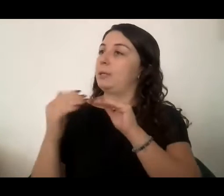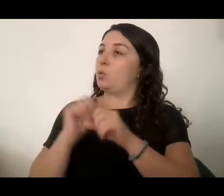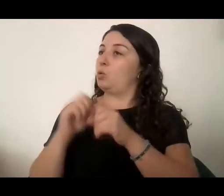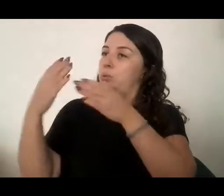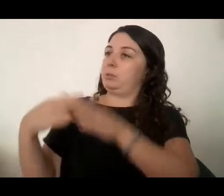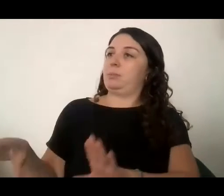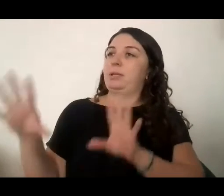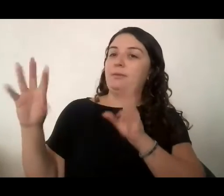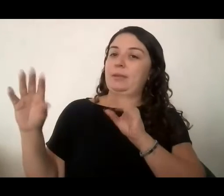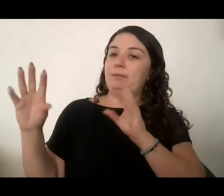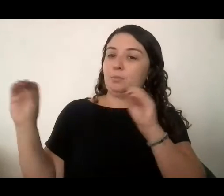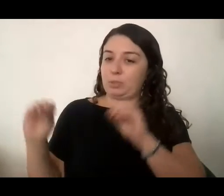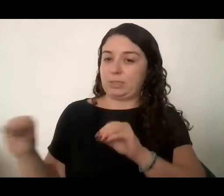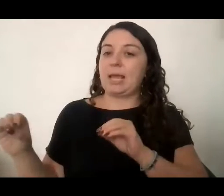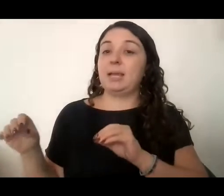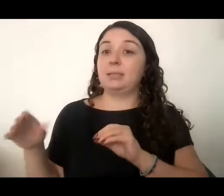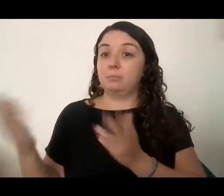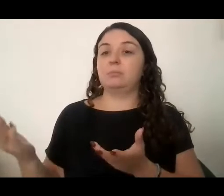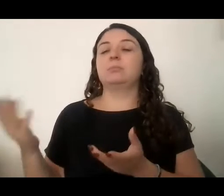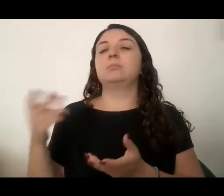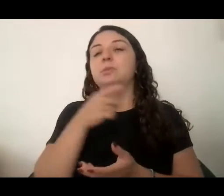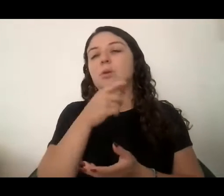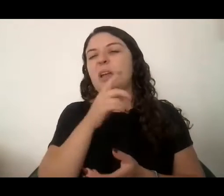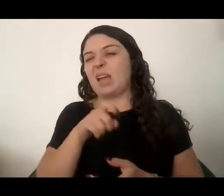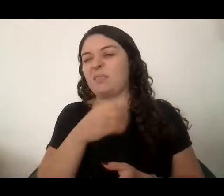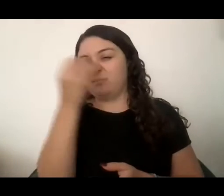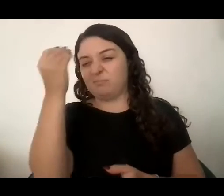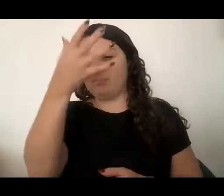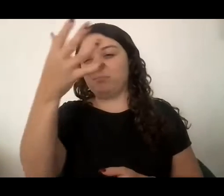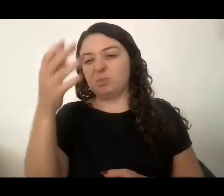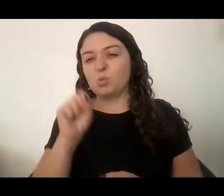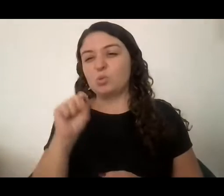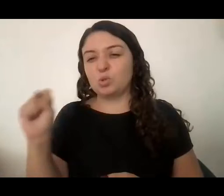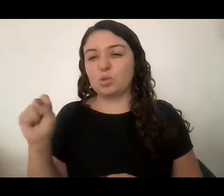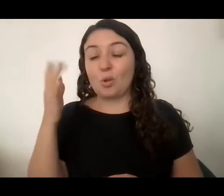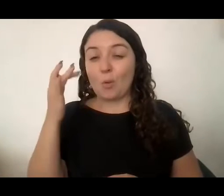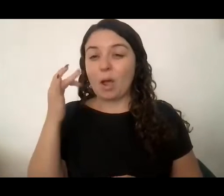50/50, then I'd want Social Security to know that so that when they look at my business,